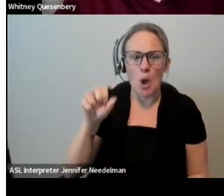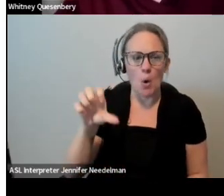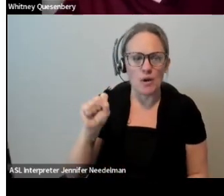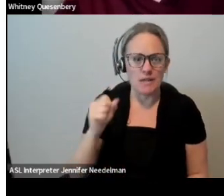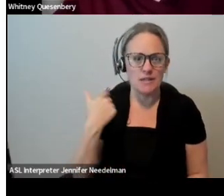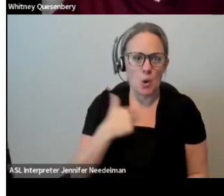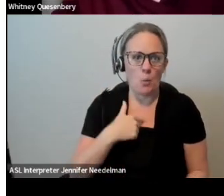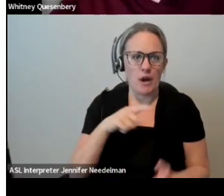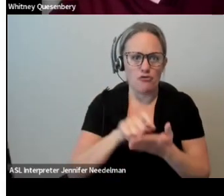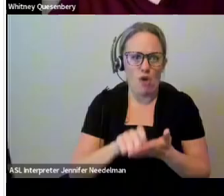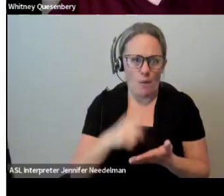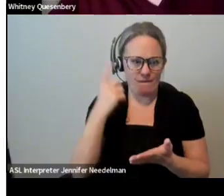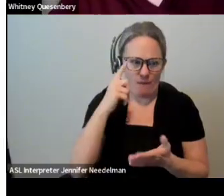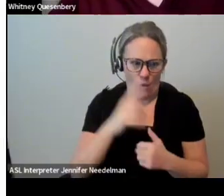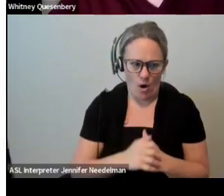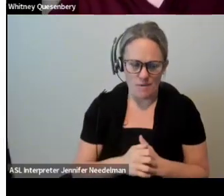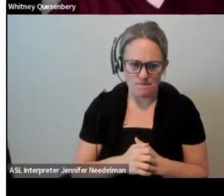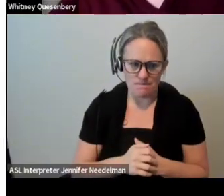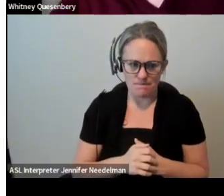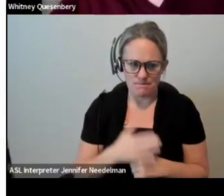the book, A Web for Everyone.